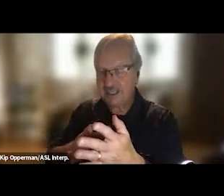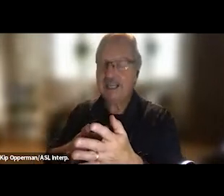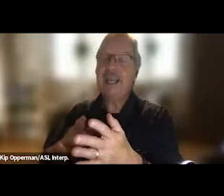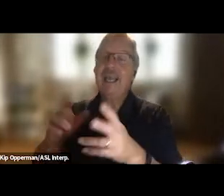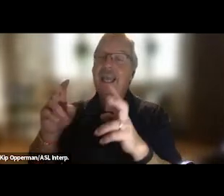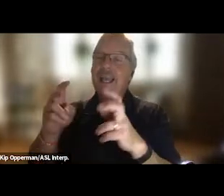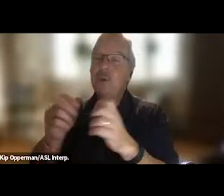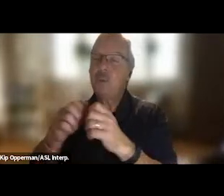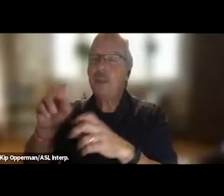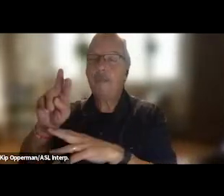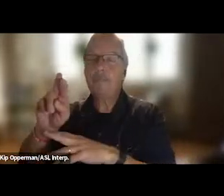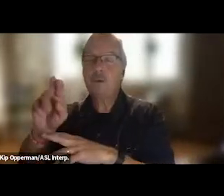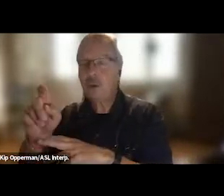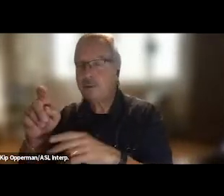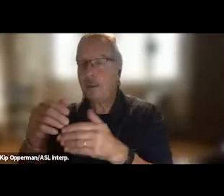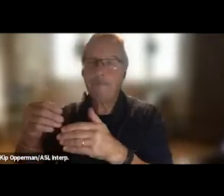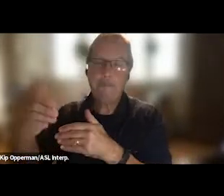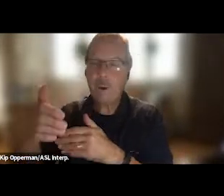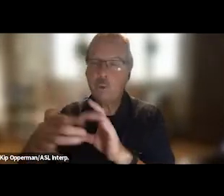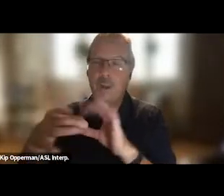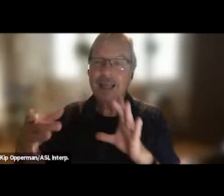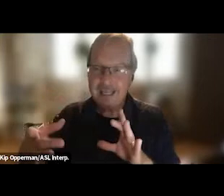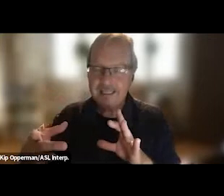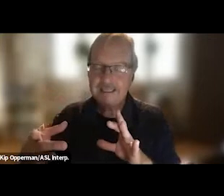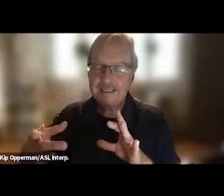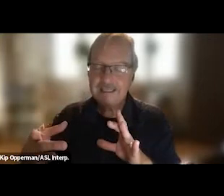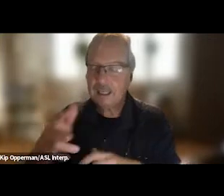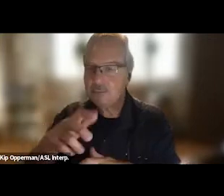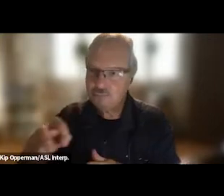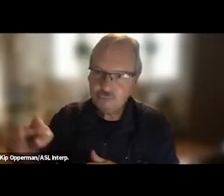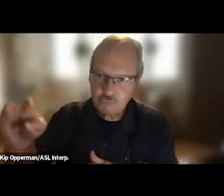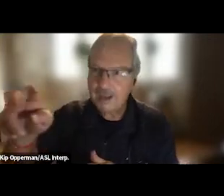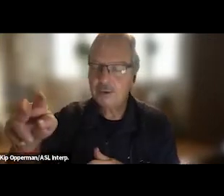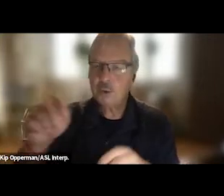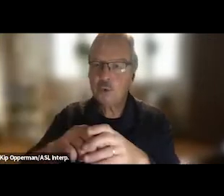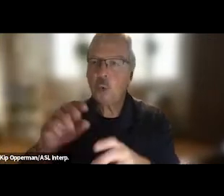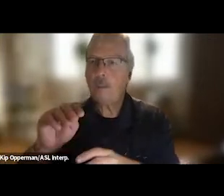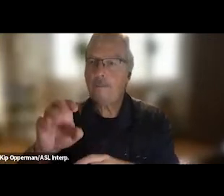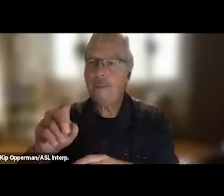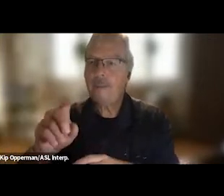issues with coordinating transport to our methadone clinic provider in the community